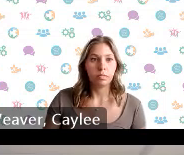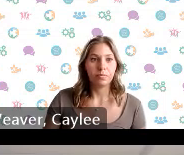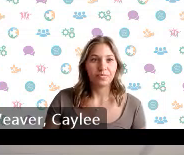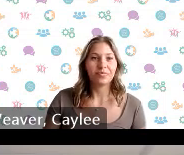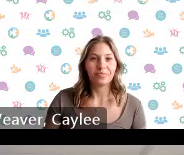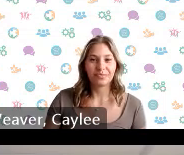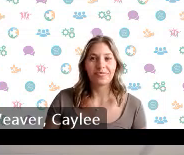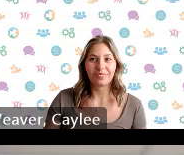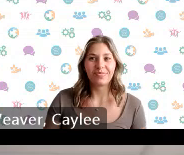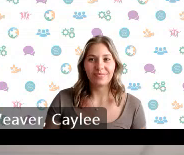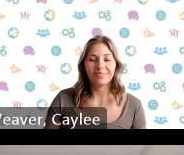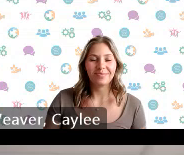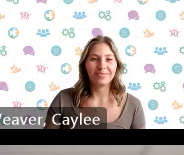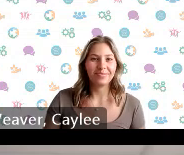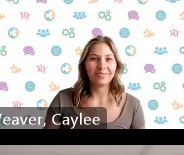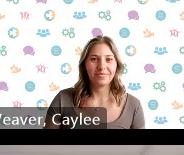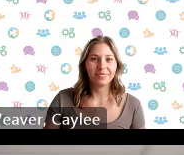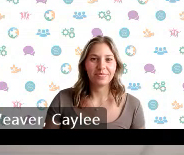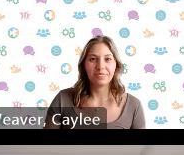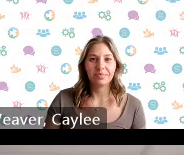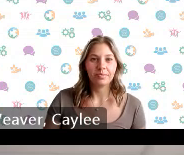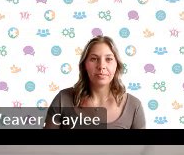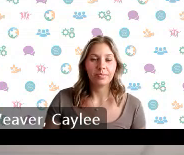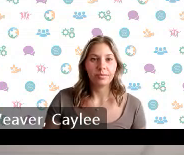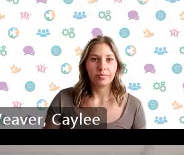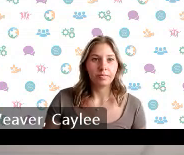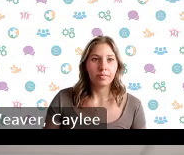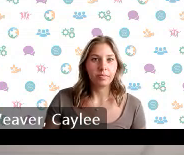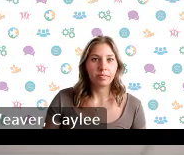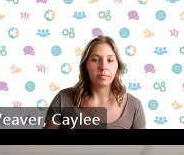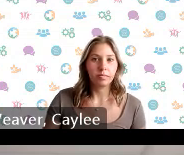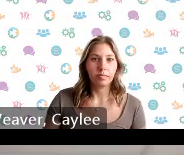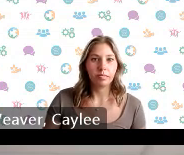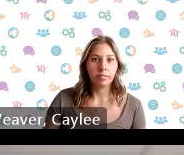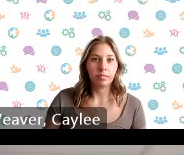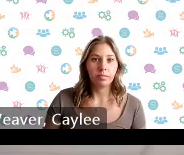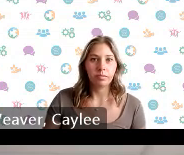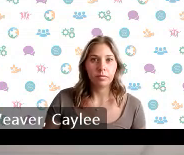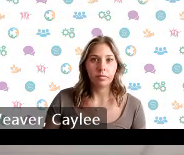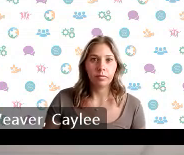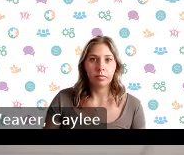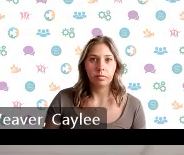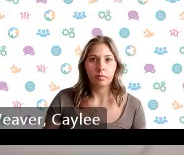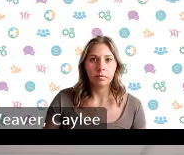It's a great group, guys. Yeah. OK. Louise and turkeysia.